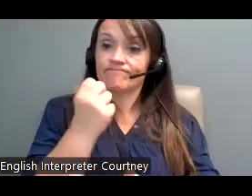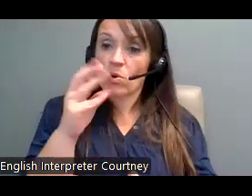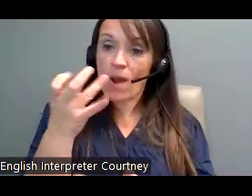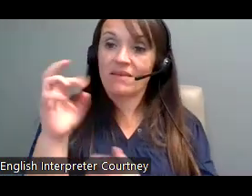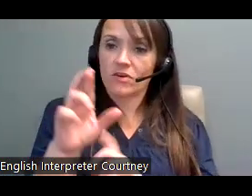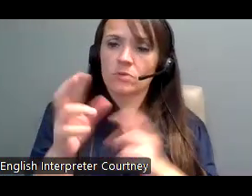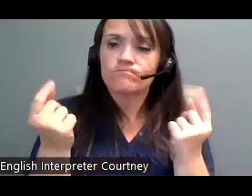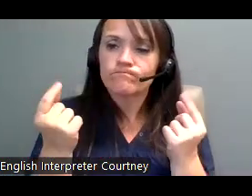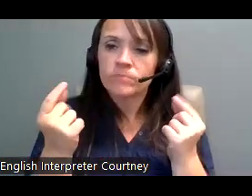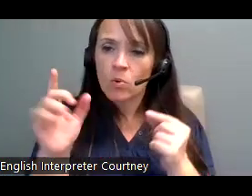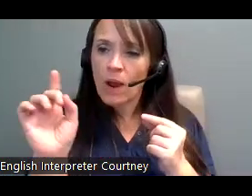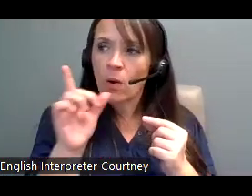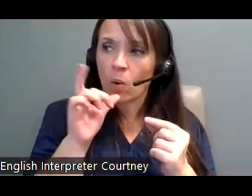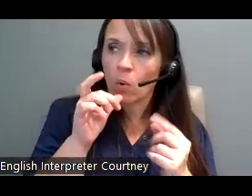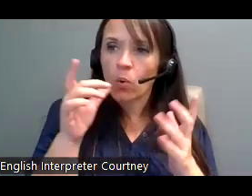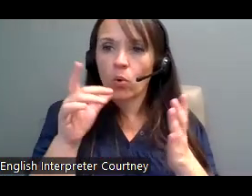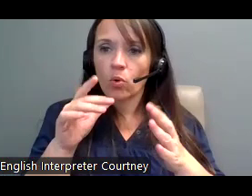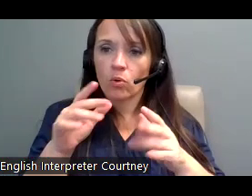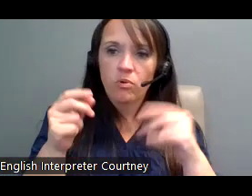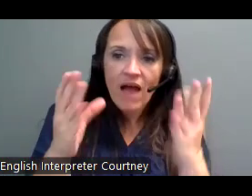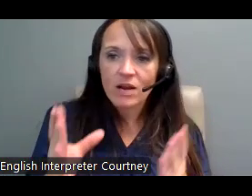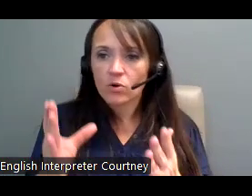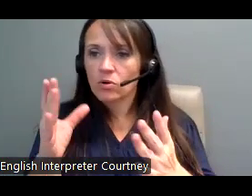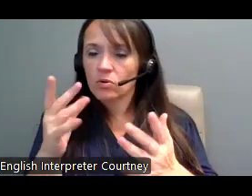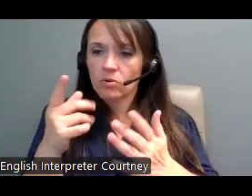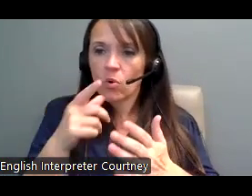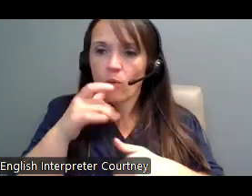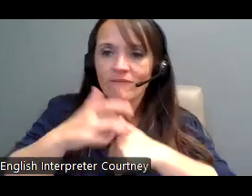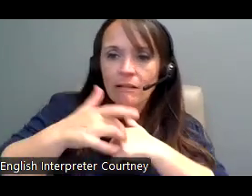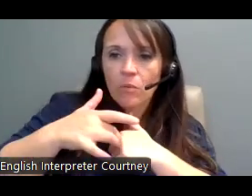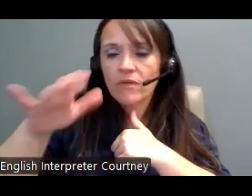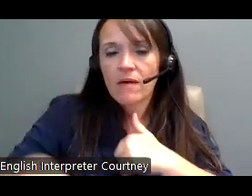things established as quickly as possible. Margie, would you have some suggestions for them?